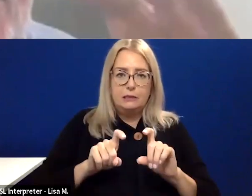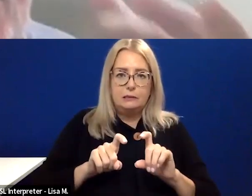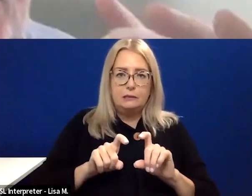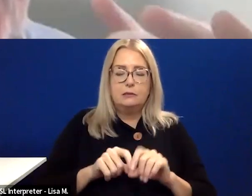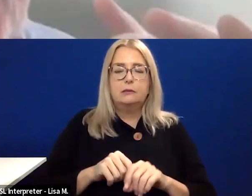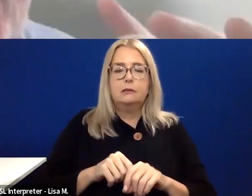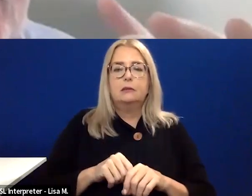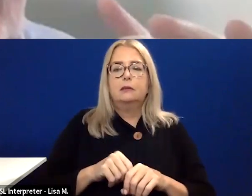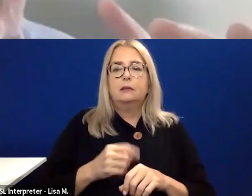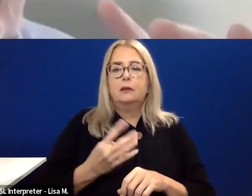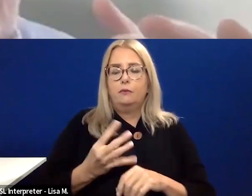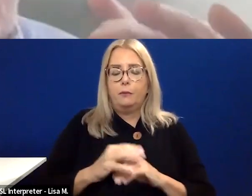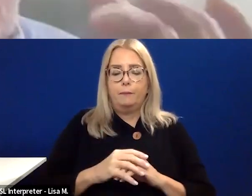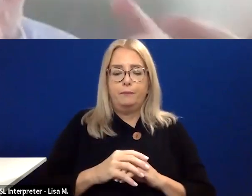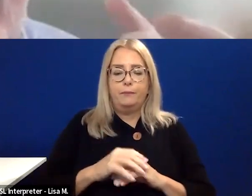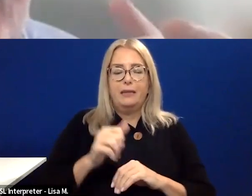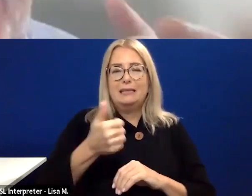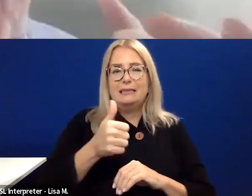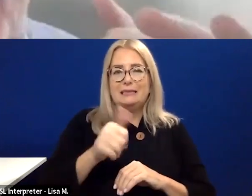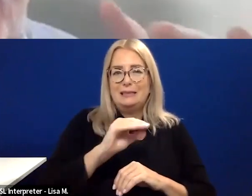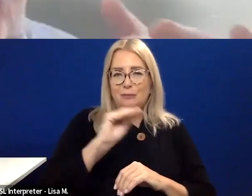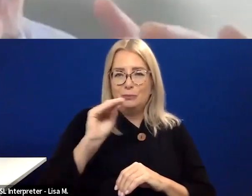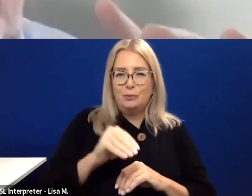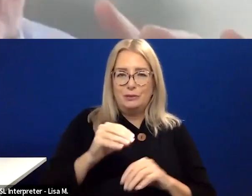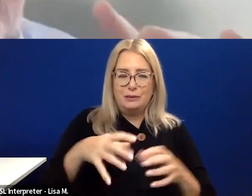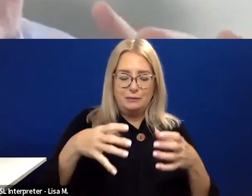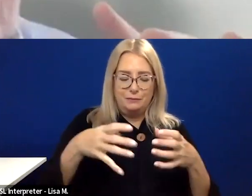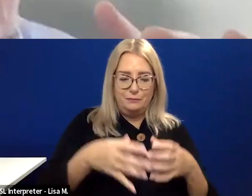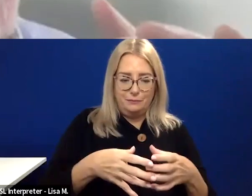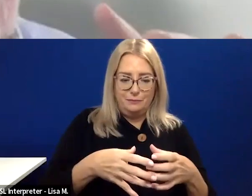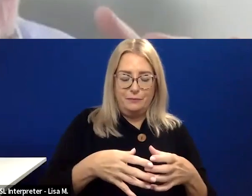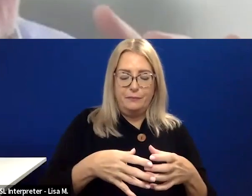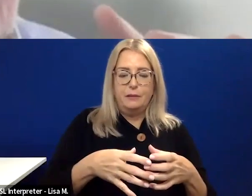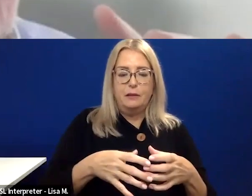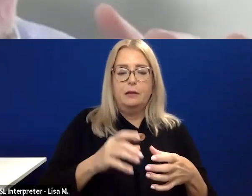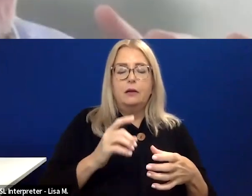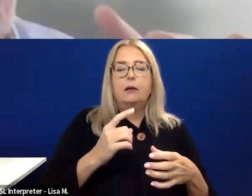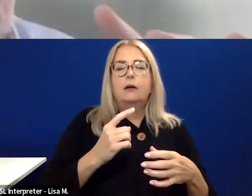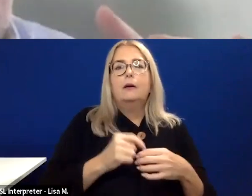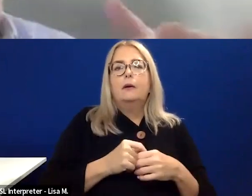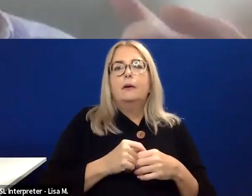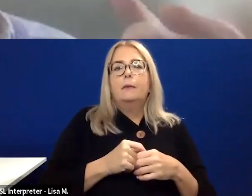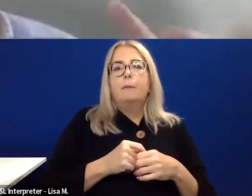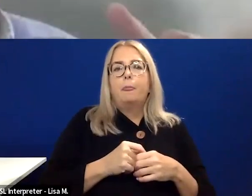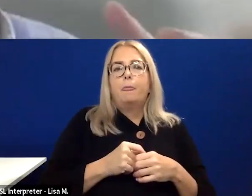in the 10th percentile on one test where the 10th percentile on one of the other tests one of the